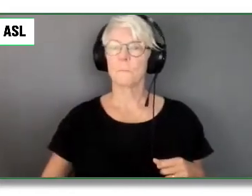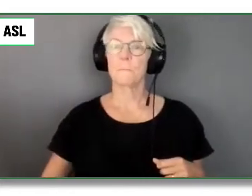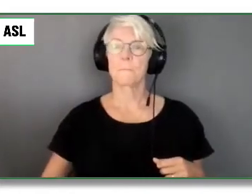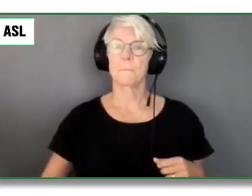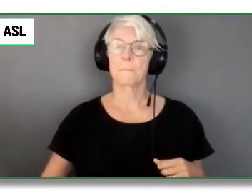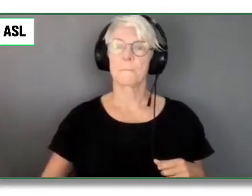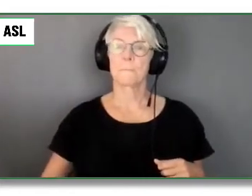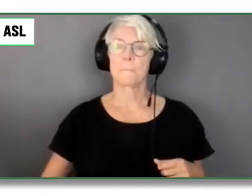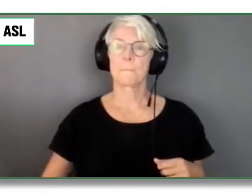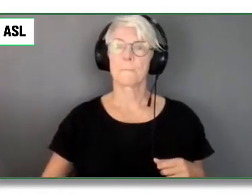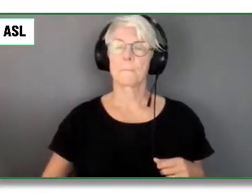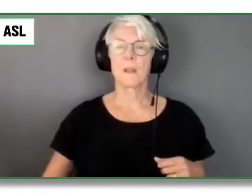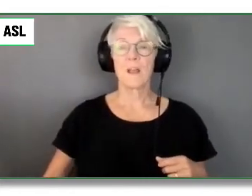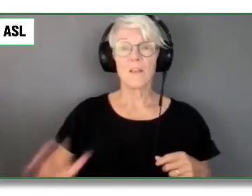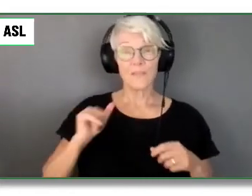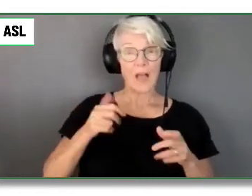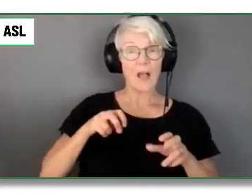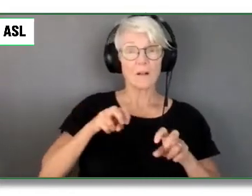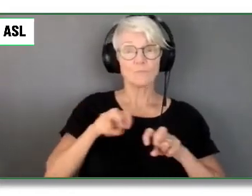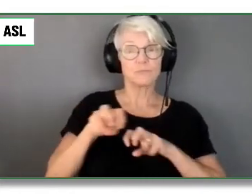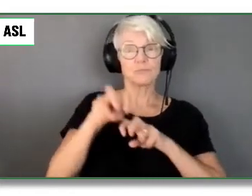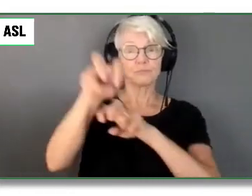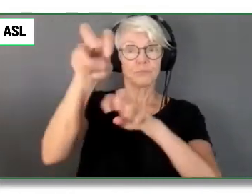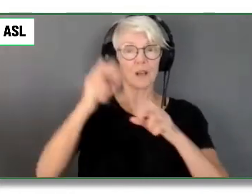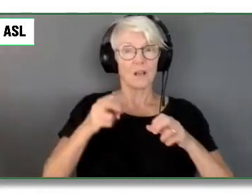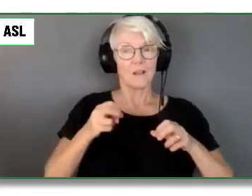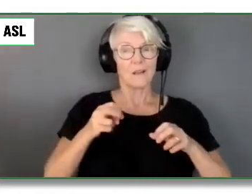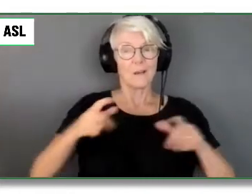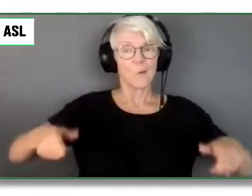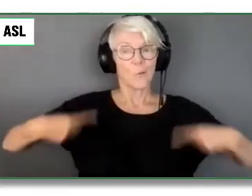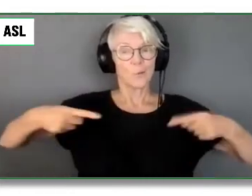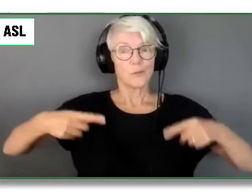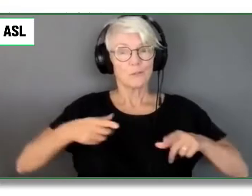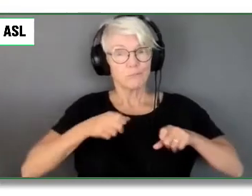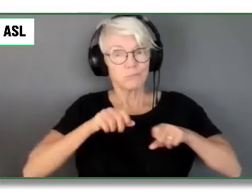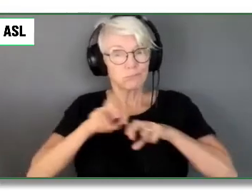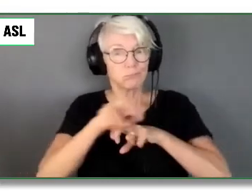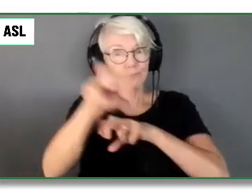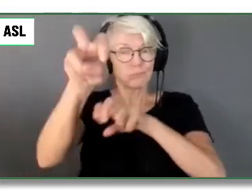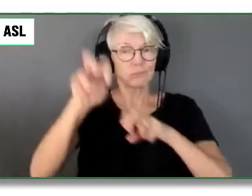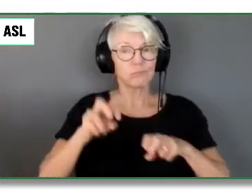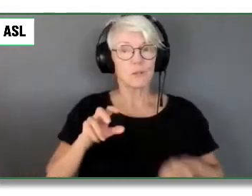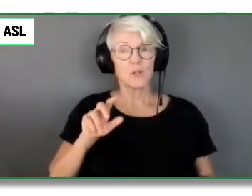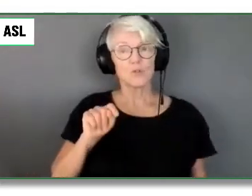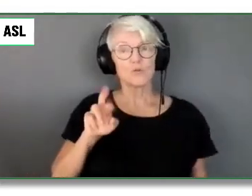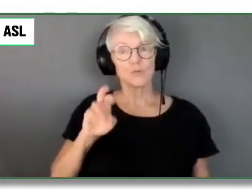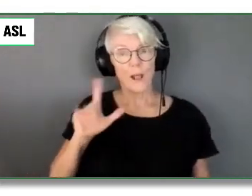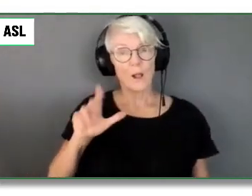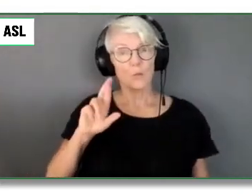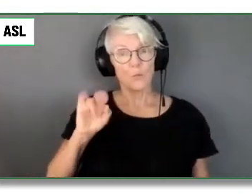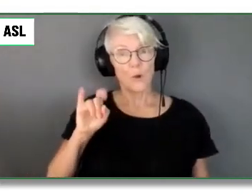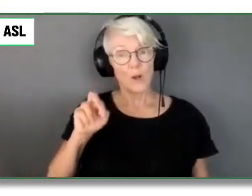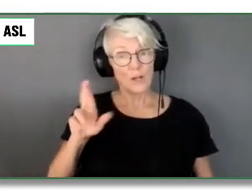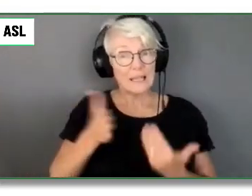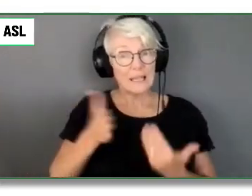rider was it easy to access a trail rider in the rockies or like was there a designated place you picked it up or did